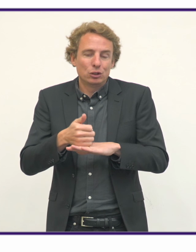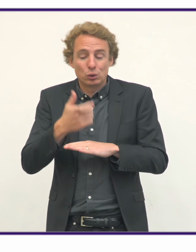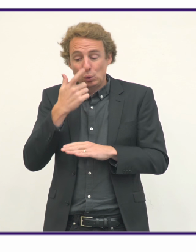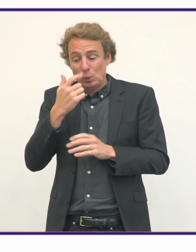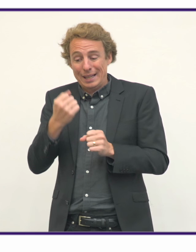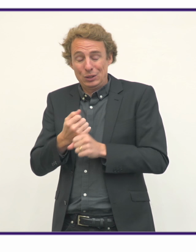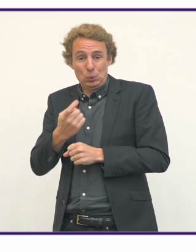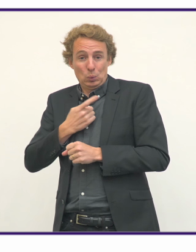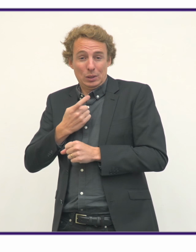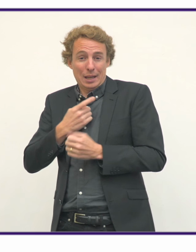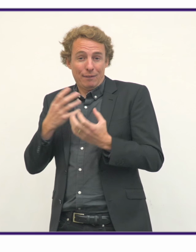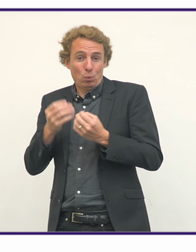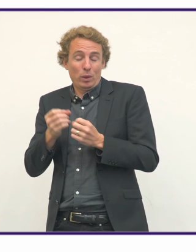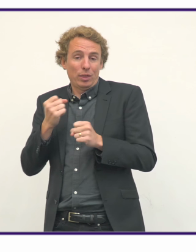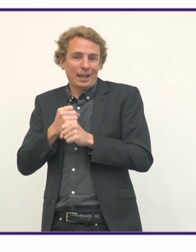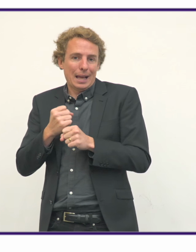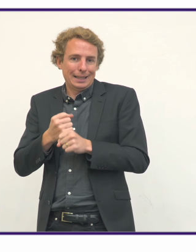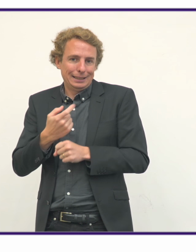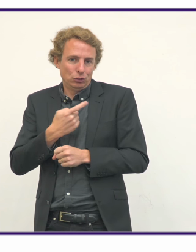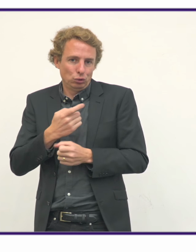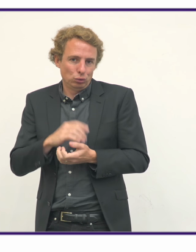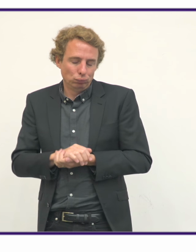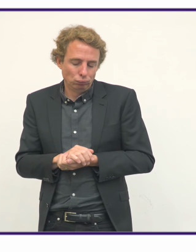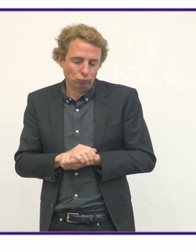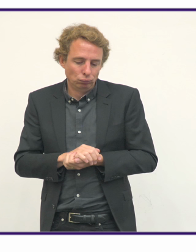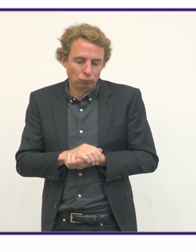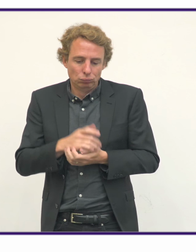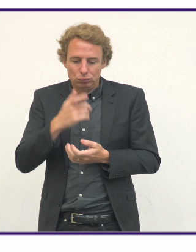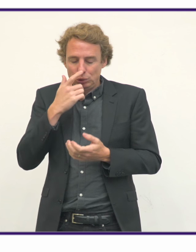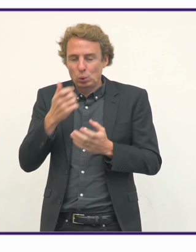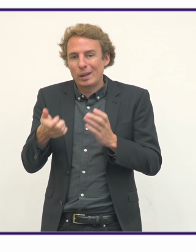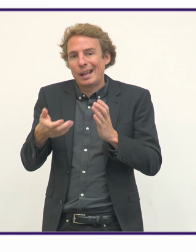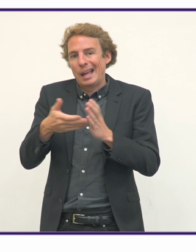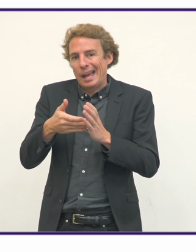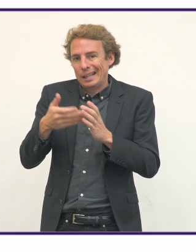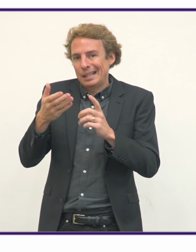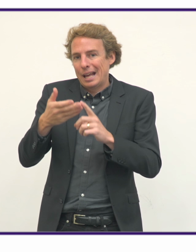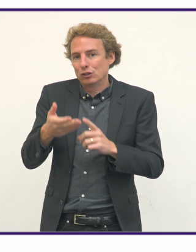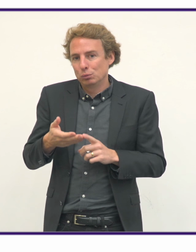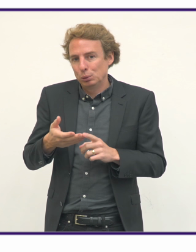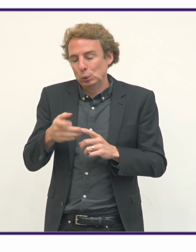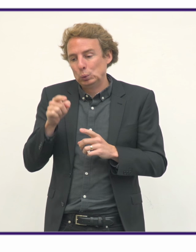I've got an example up here with a gauge. Then what you'll do is you'll add the appropriate attributes on the callback,